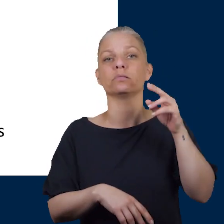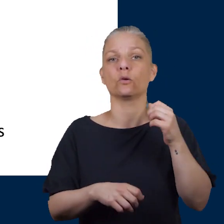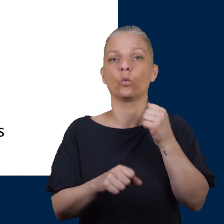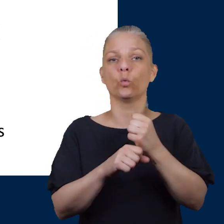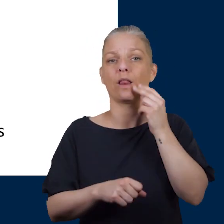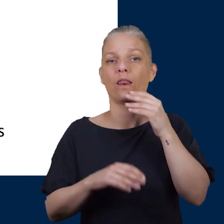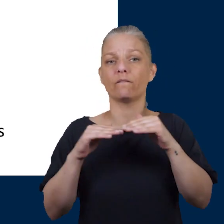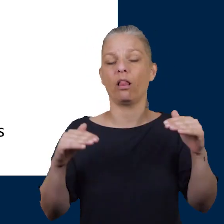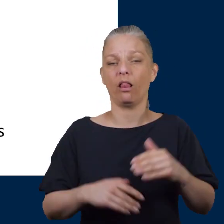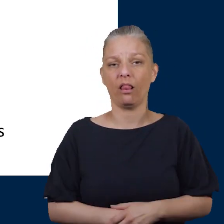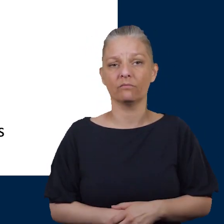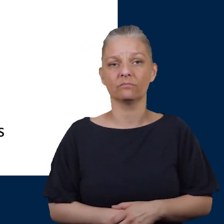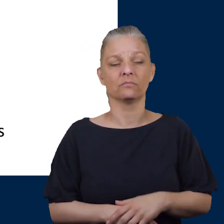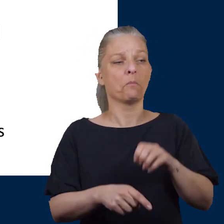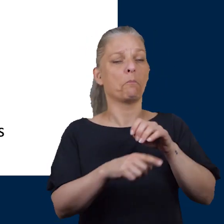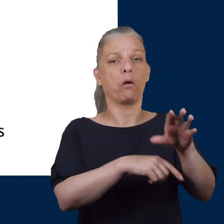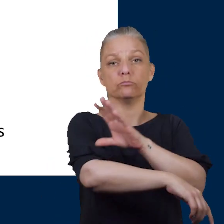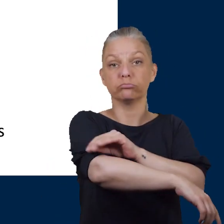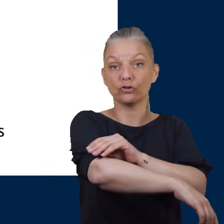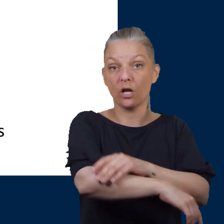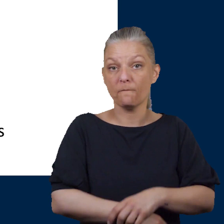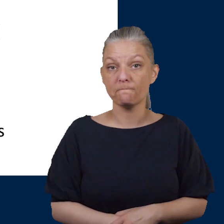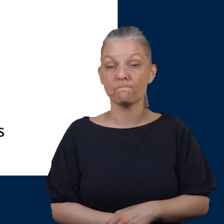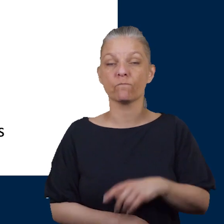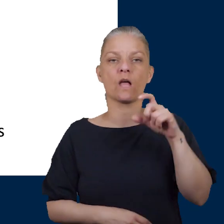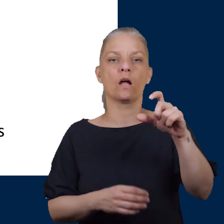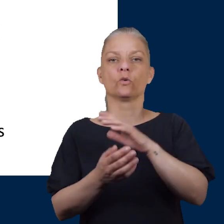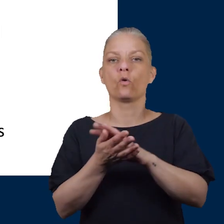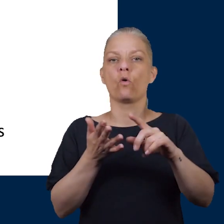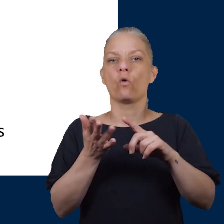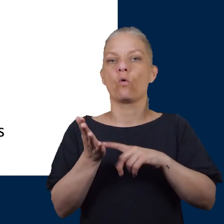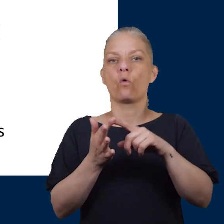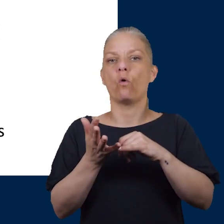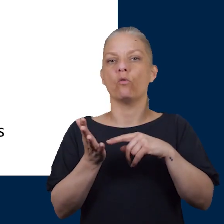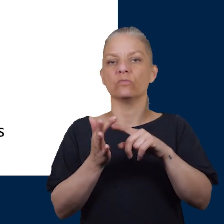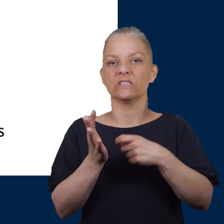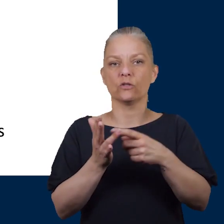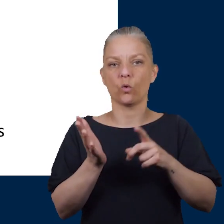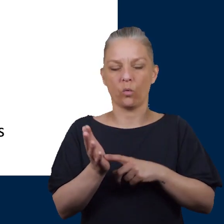blood pressure and cholesterol. And attend your review appointments